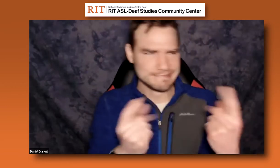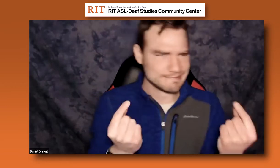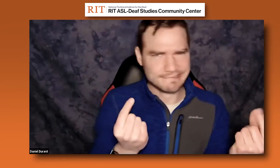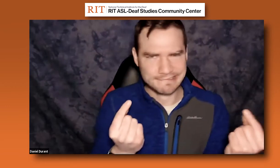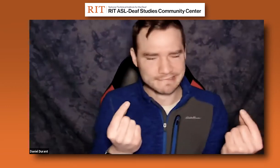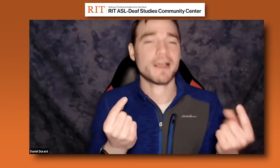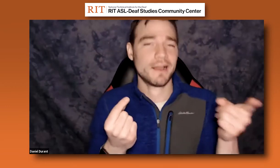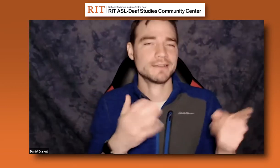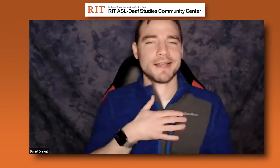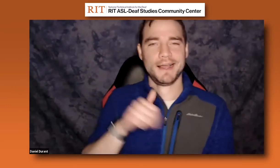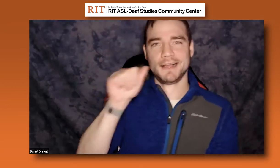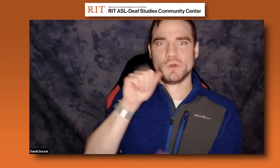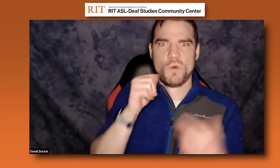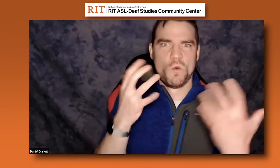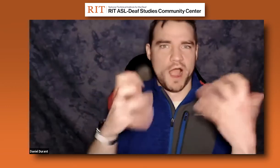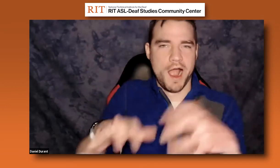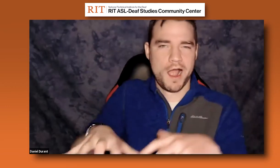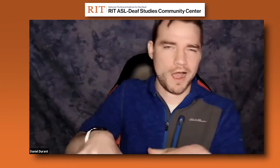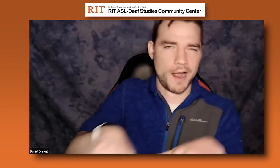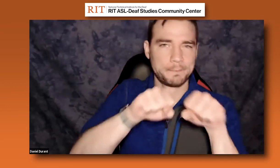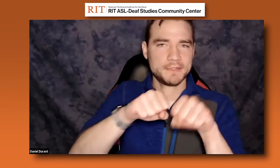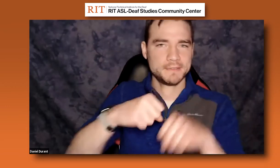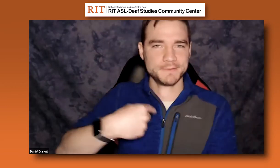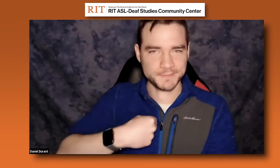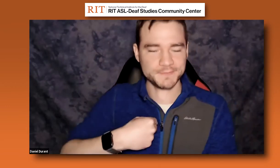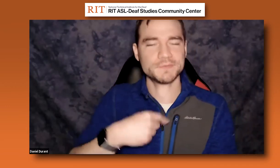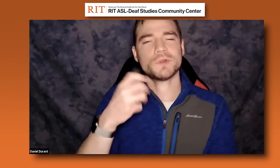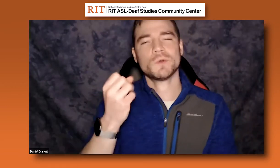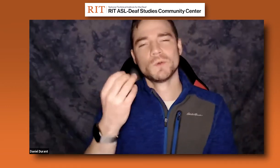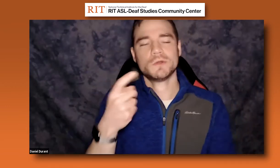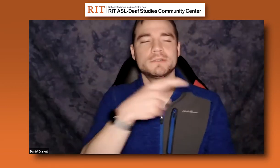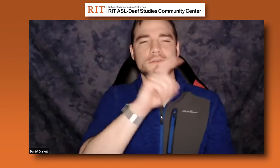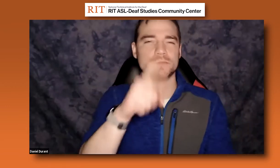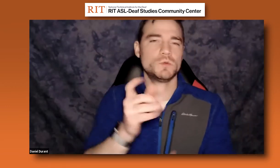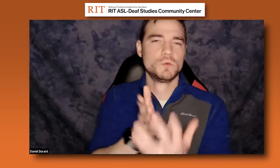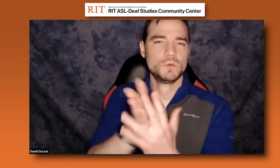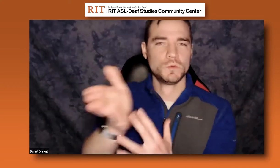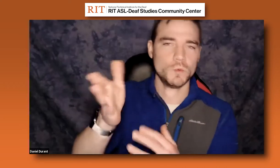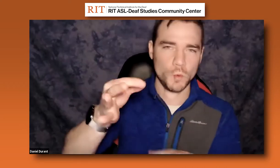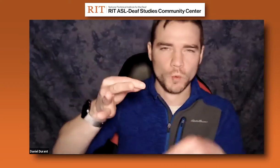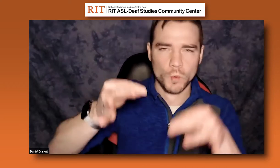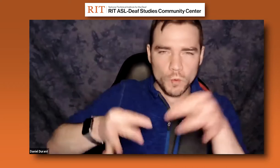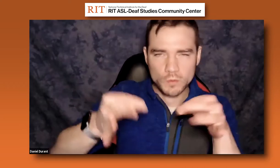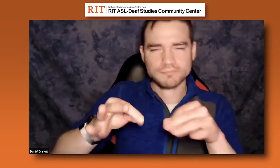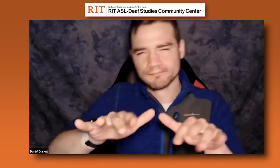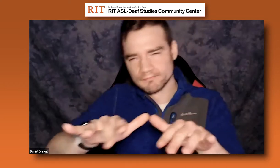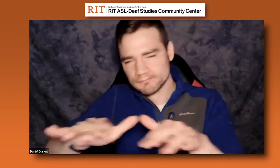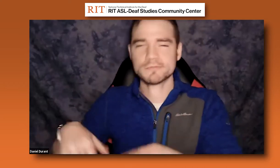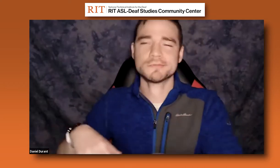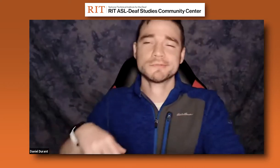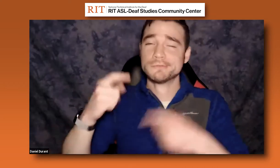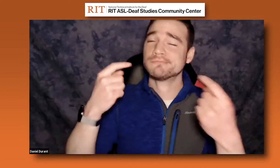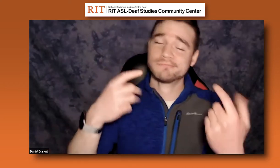about what should happen with me, so my aunt adopted me, and she had to go through the court system,